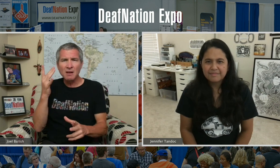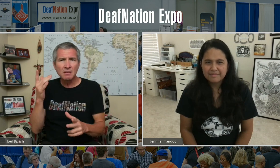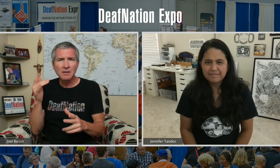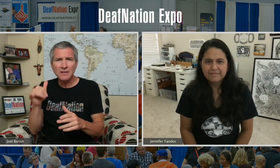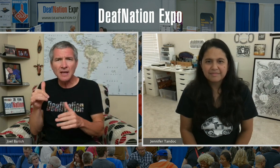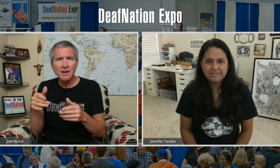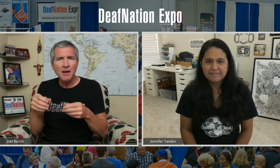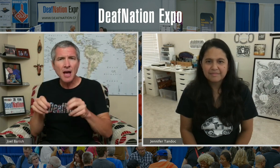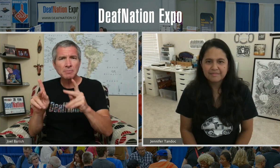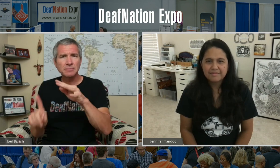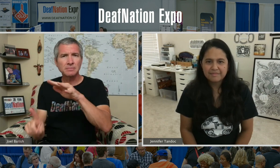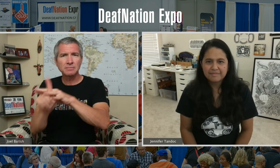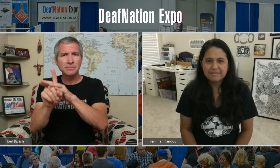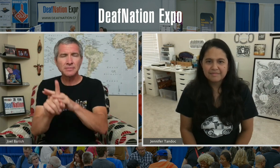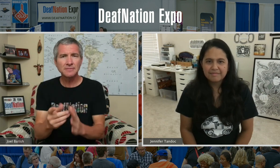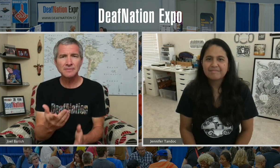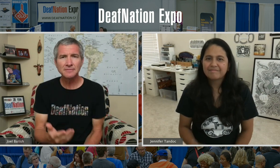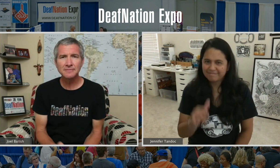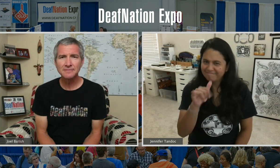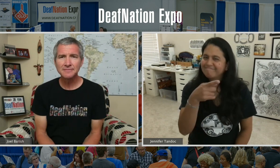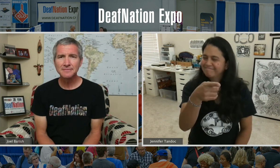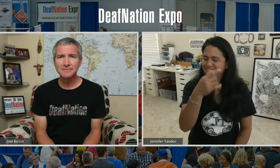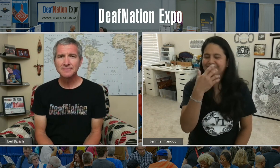Why did that opportunity come up?